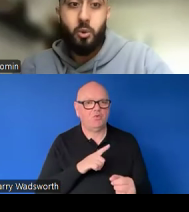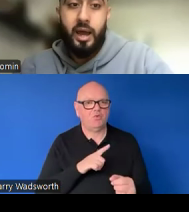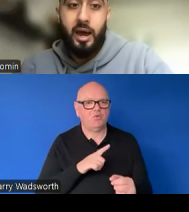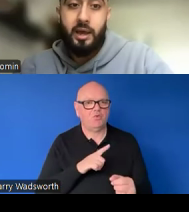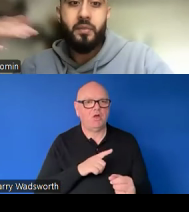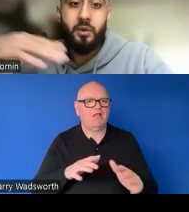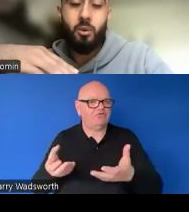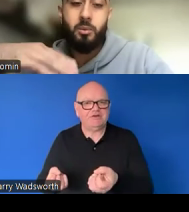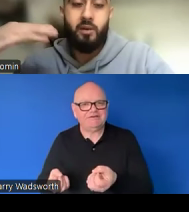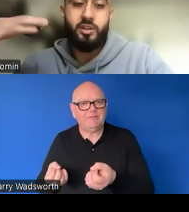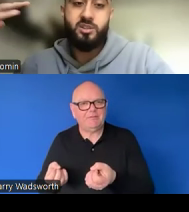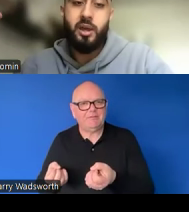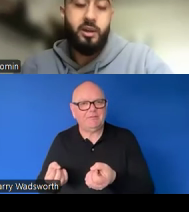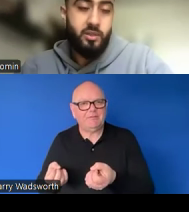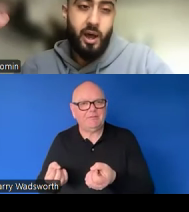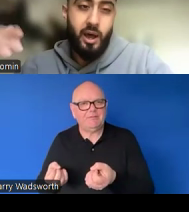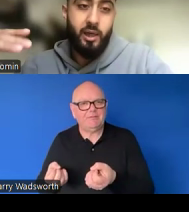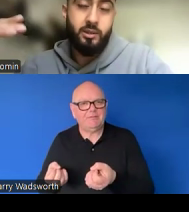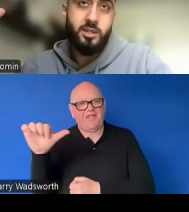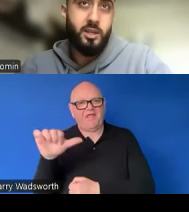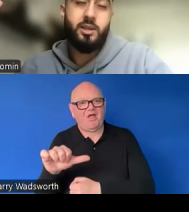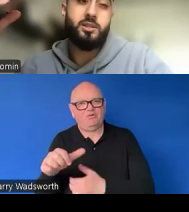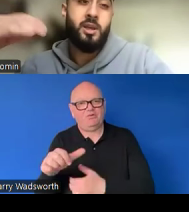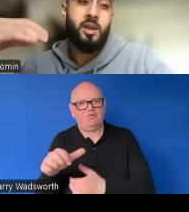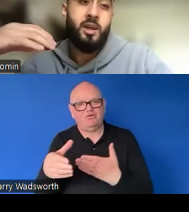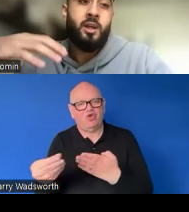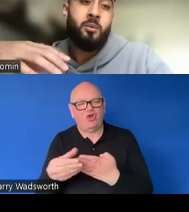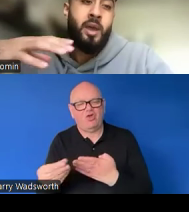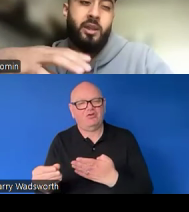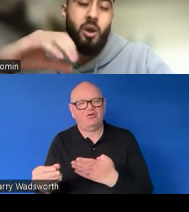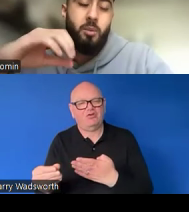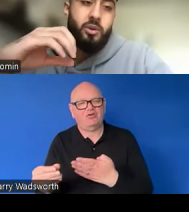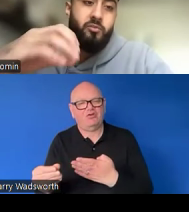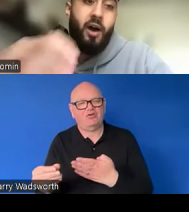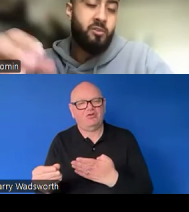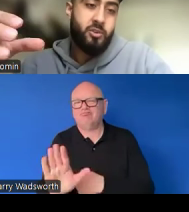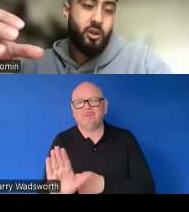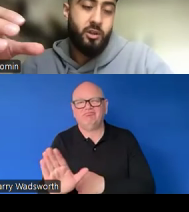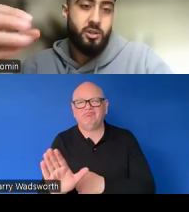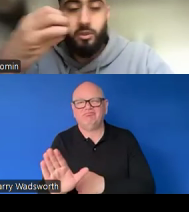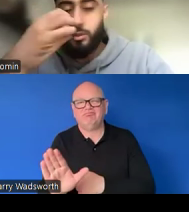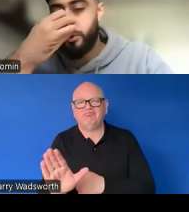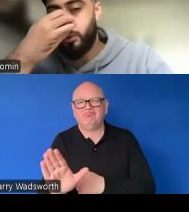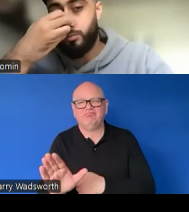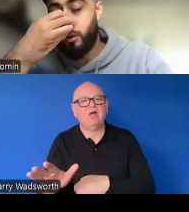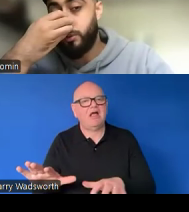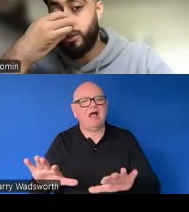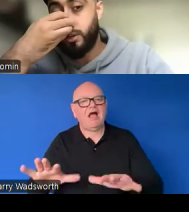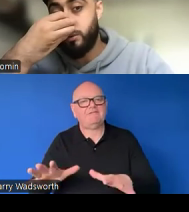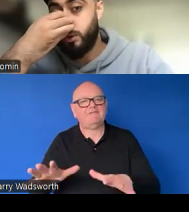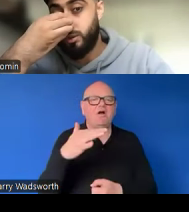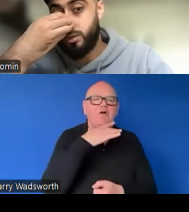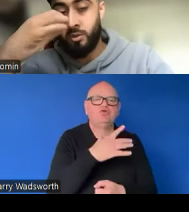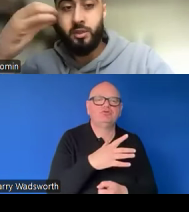quite high, the normal average spend that I'll see is anywhere between $500 a month to about $1,500 a month.